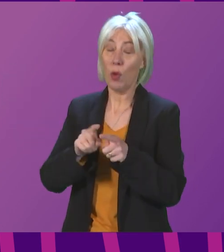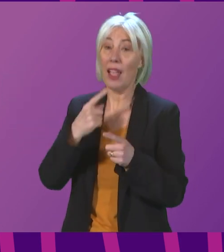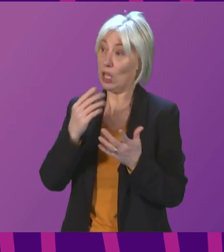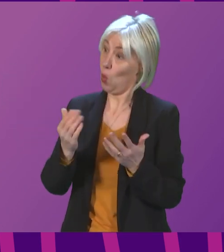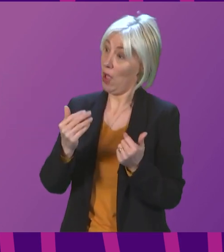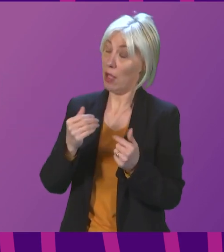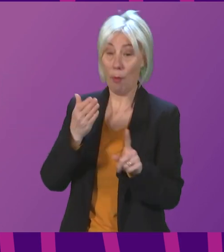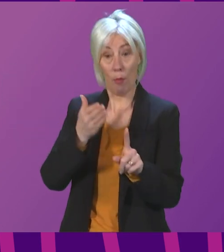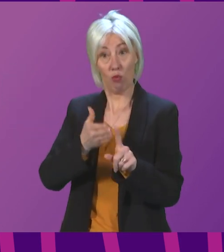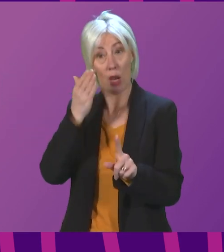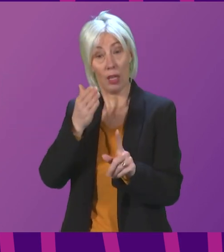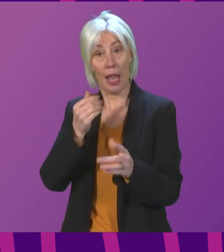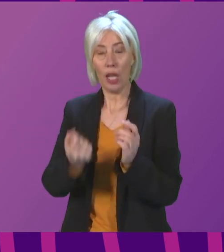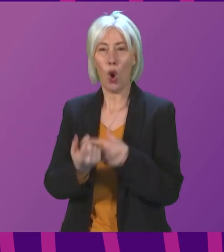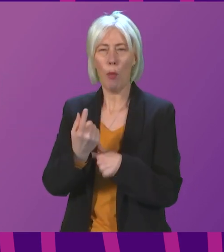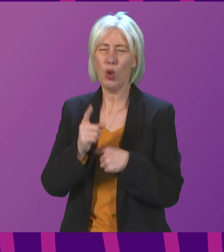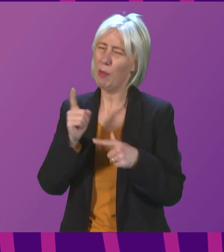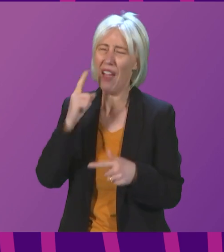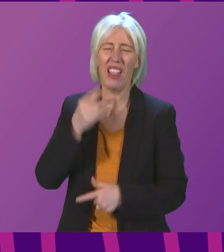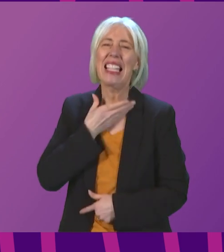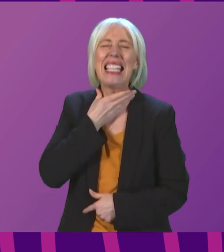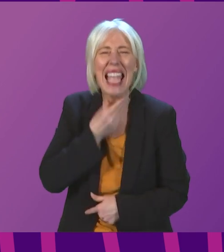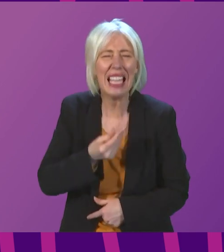However, that was such a desperate and poor reply.